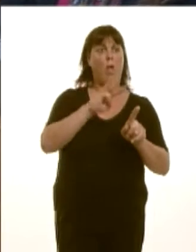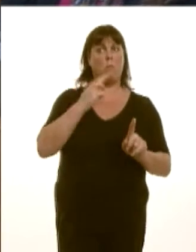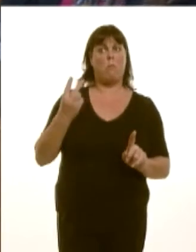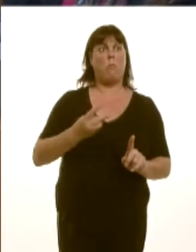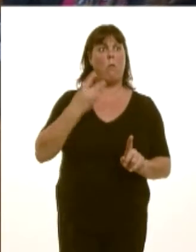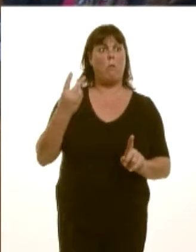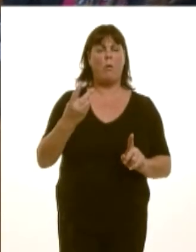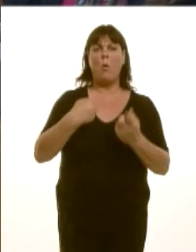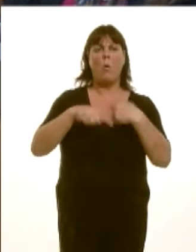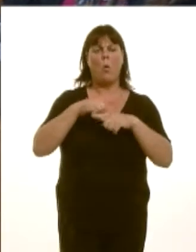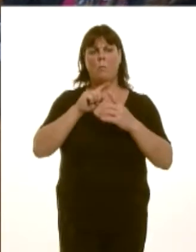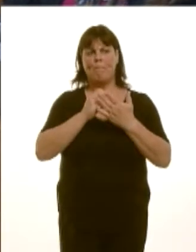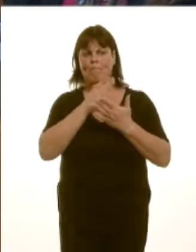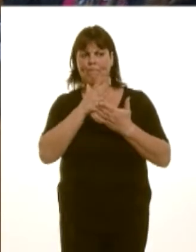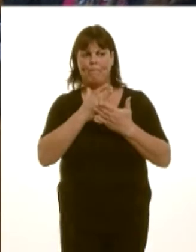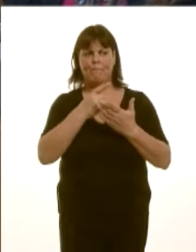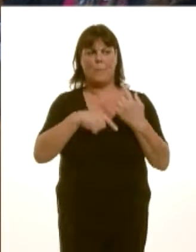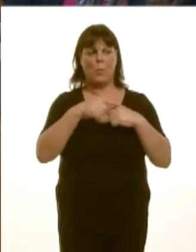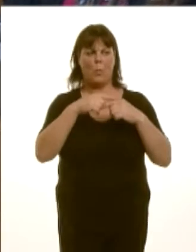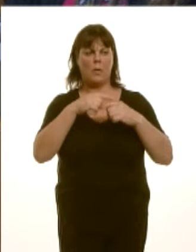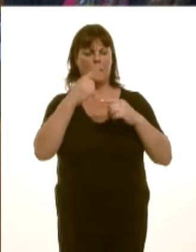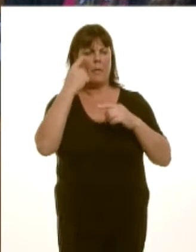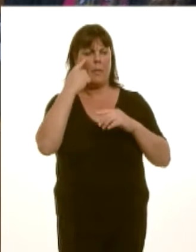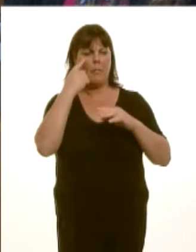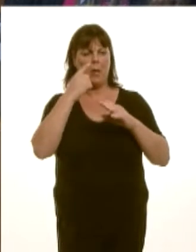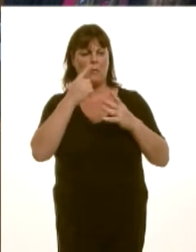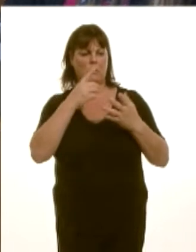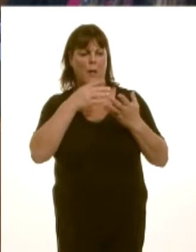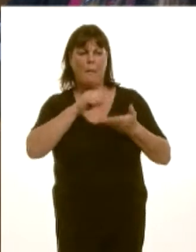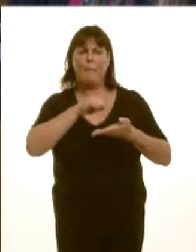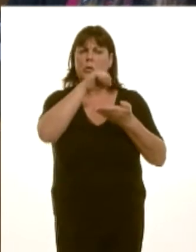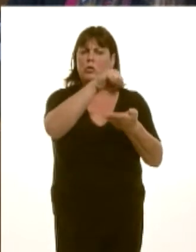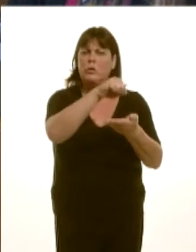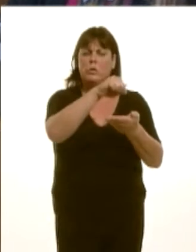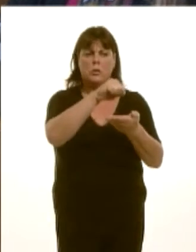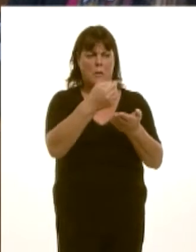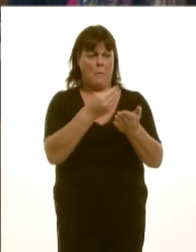We want to make sure, of course, as we look toward the budget, that money in Wales, in